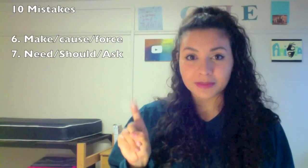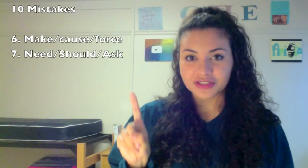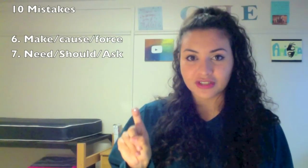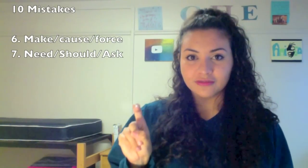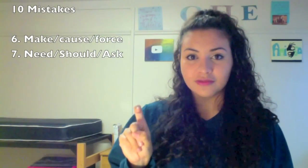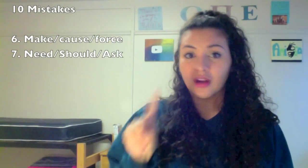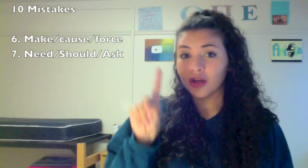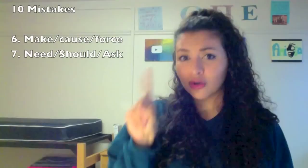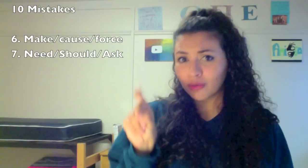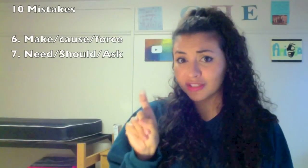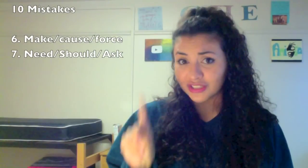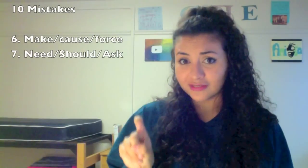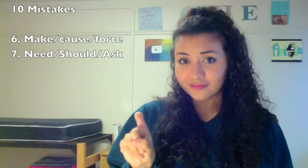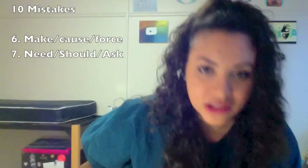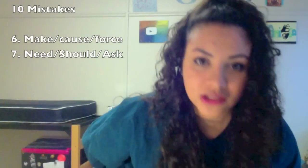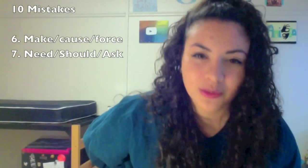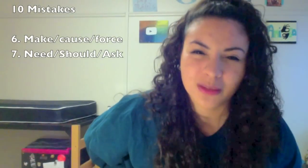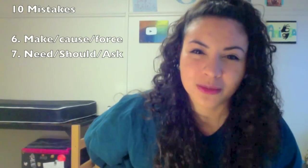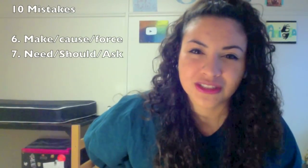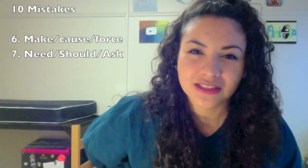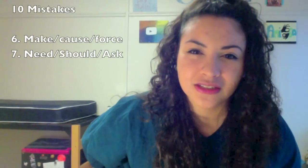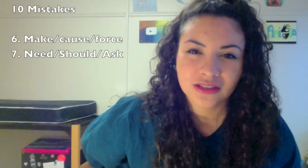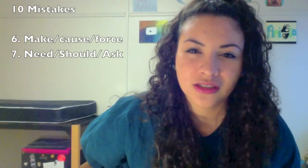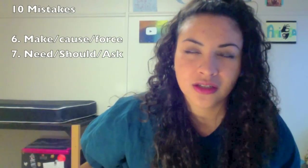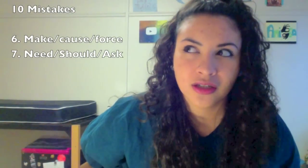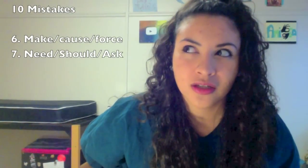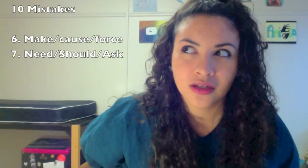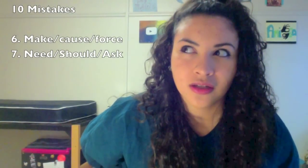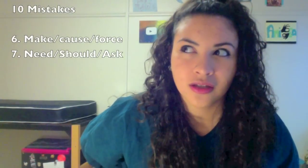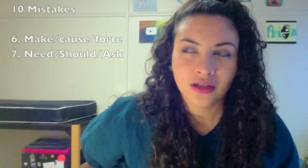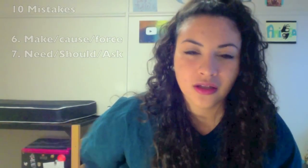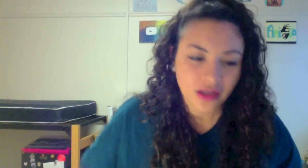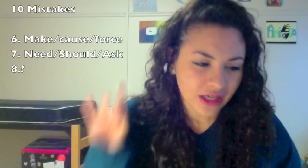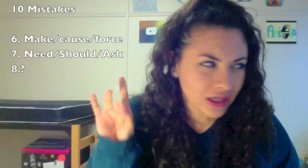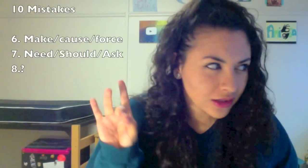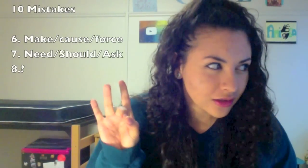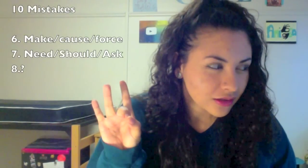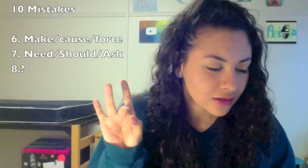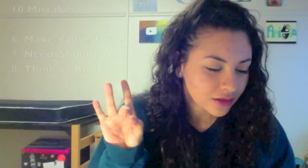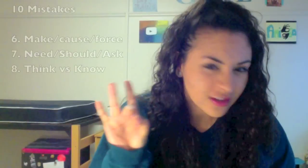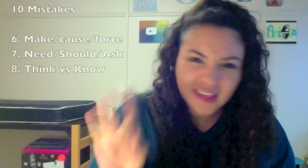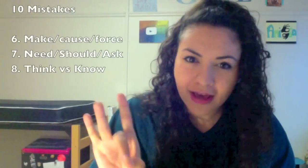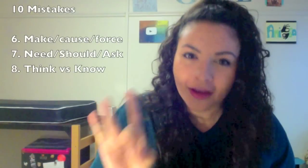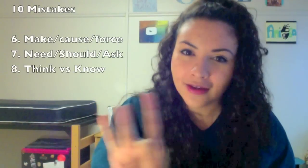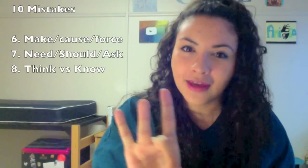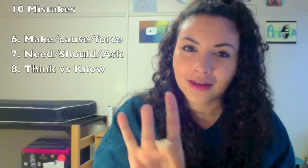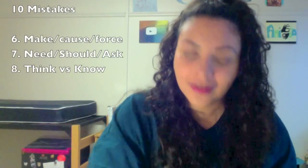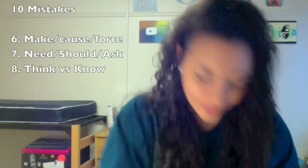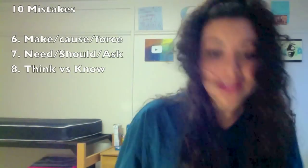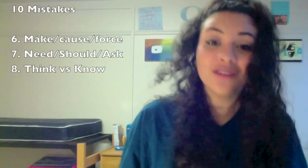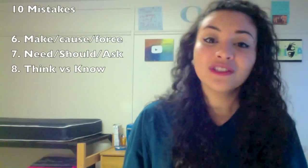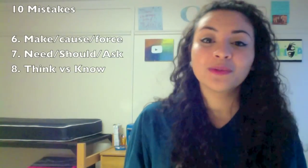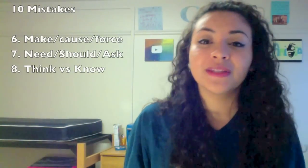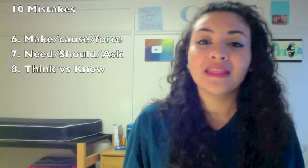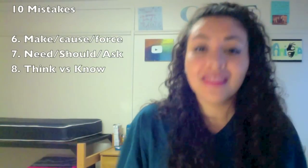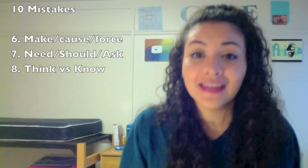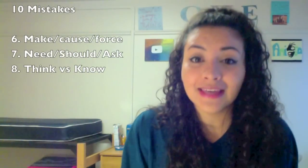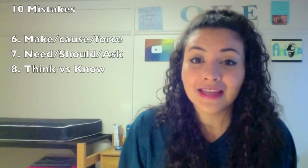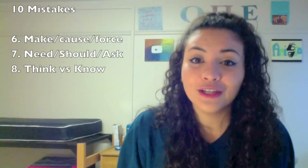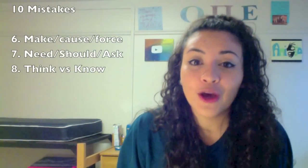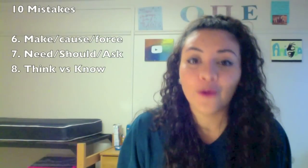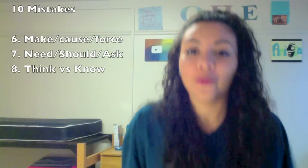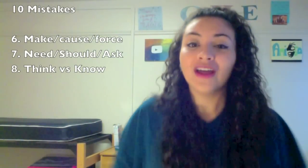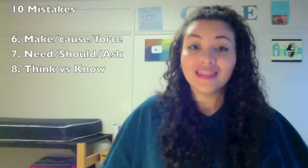repetition. Question! What number is this... 8? Yeah! 8!The difference between Think and